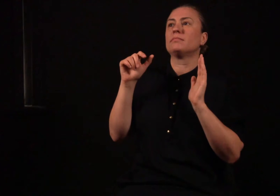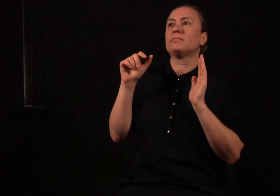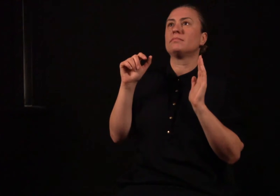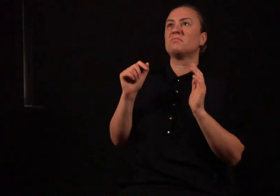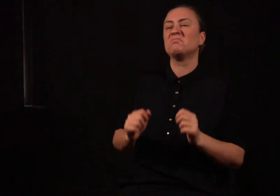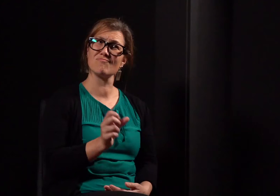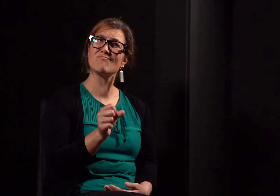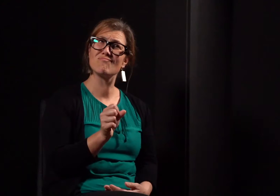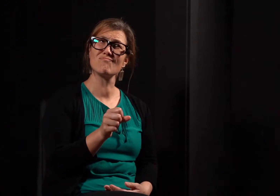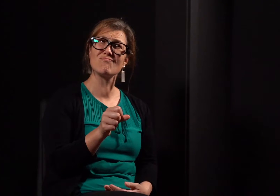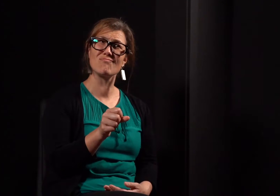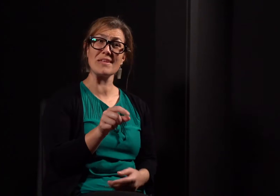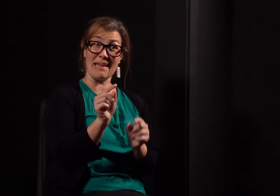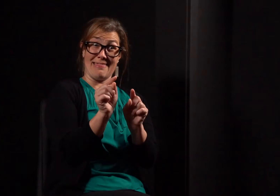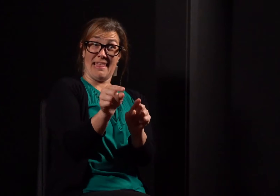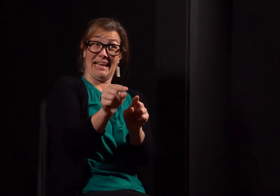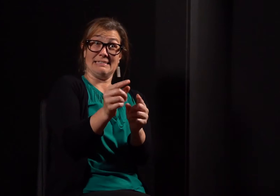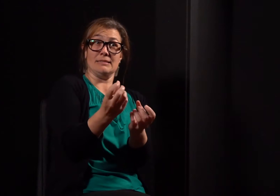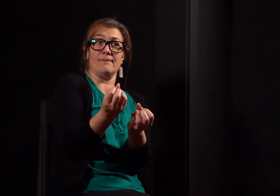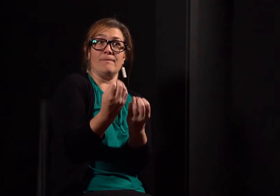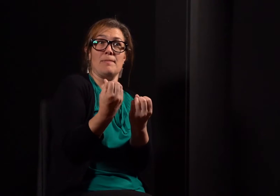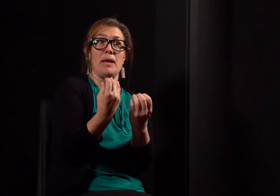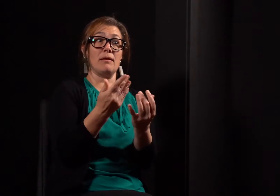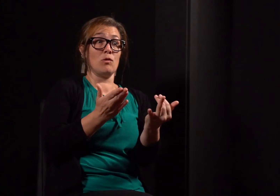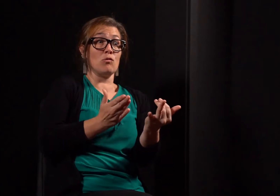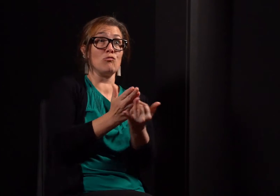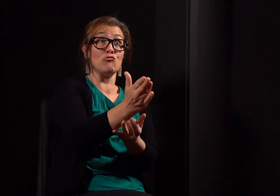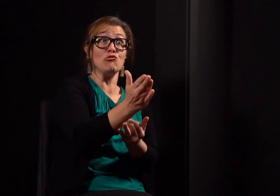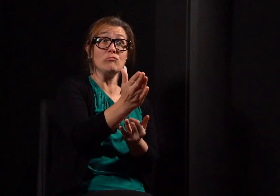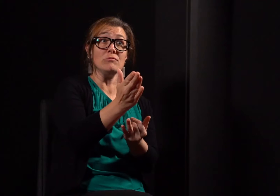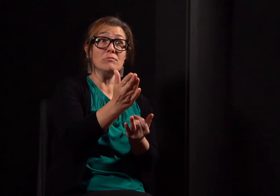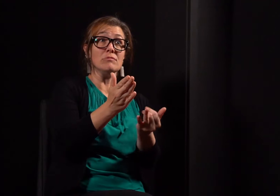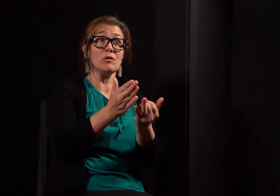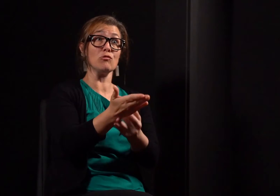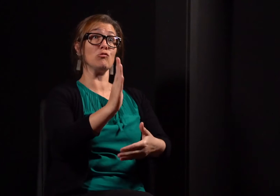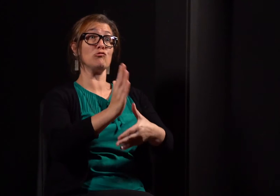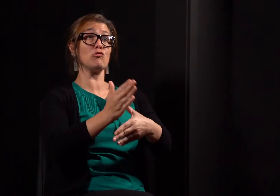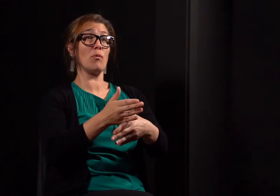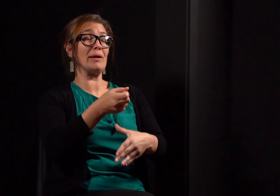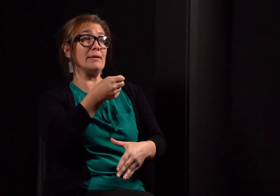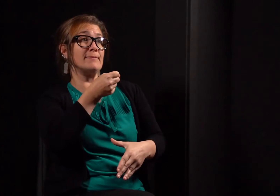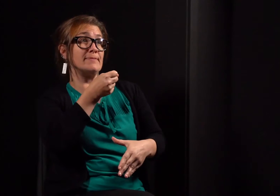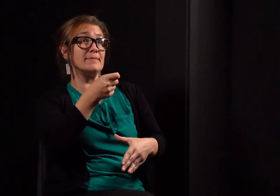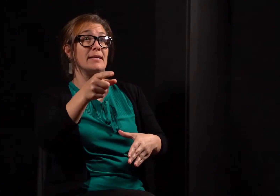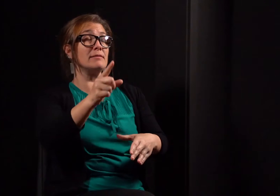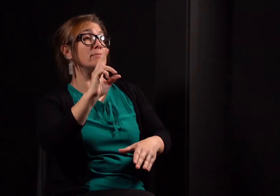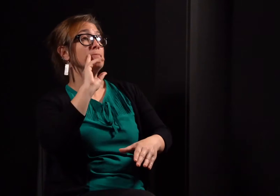whether we check in with eye contact throughout. Yes, that's called feedback throughout an assignment.